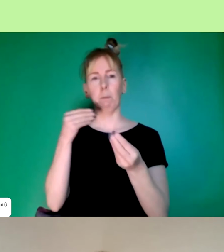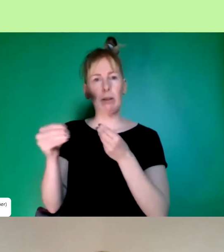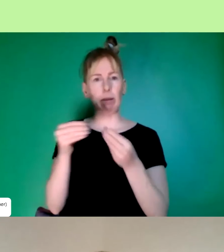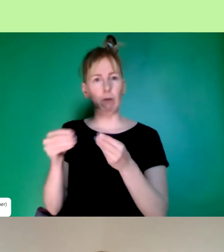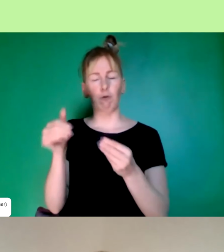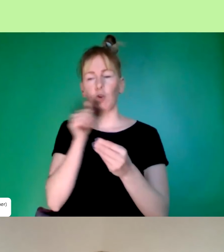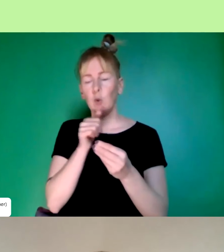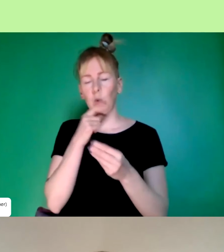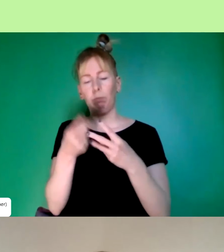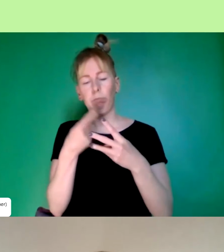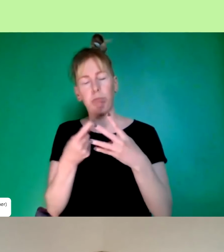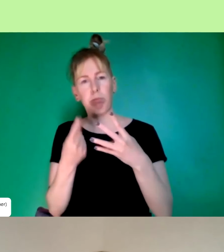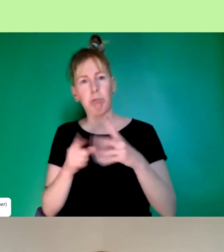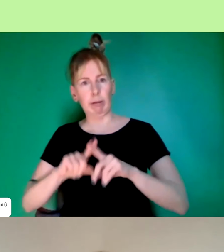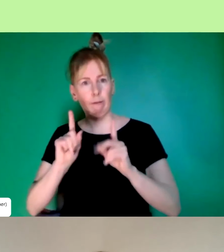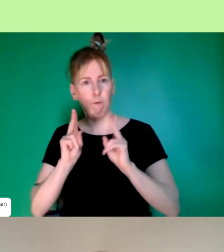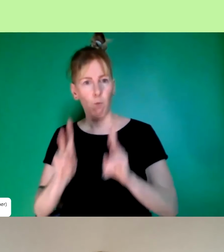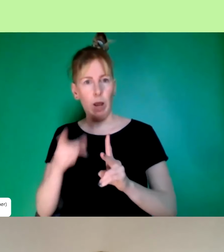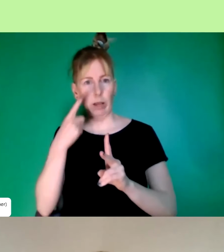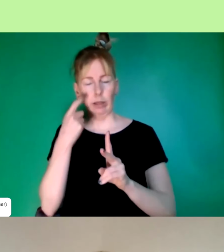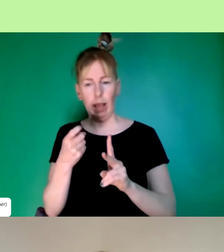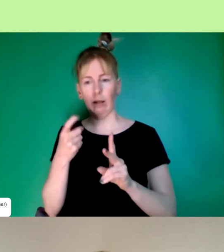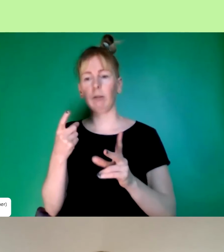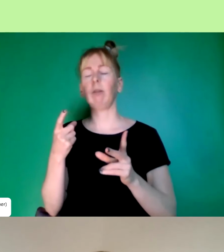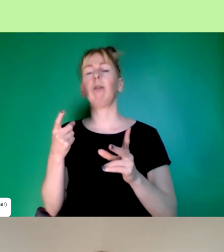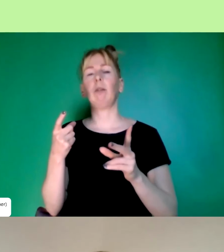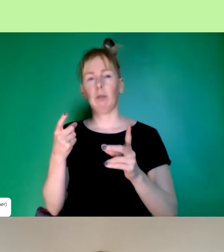And not decreasing the mitigating it, and just having that awareness and be like, Okay,